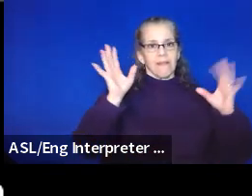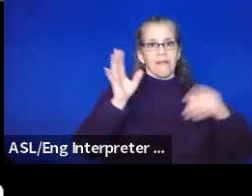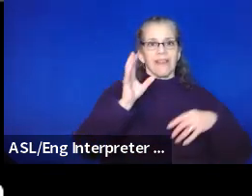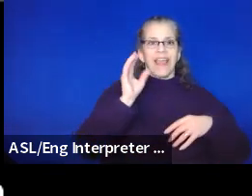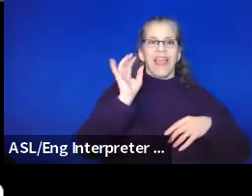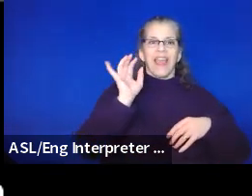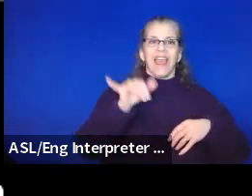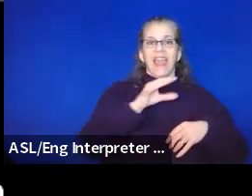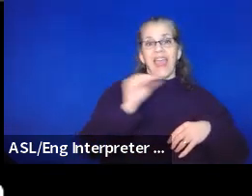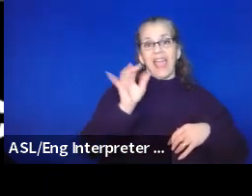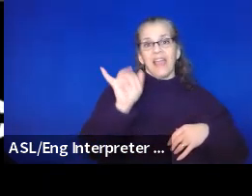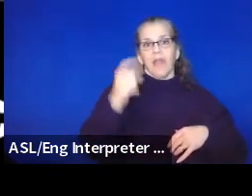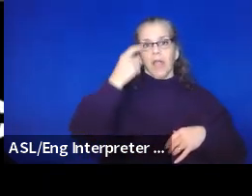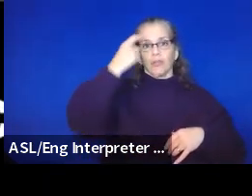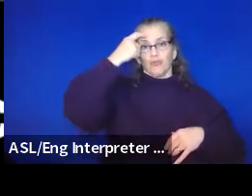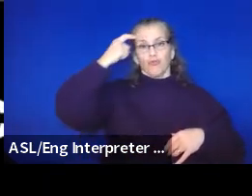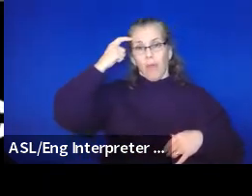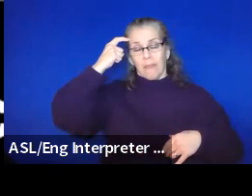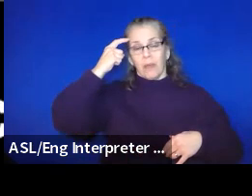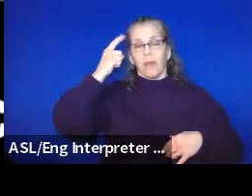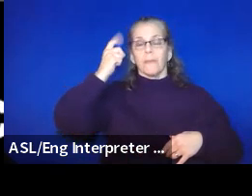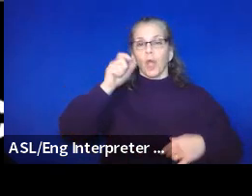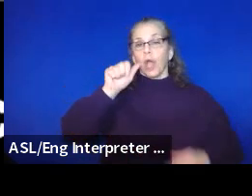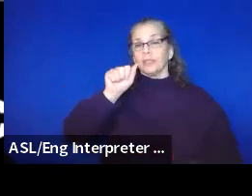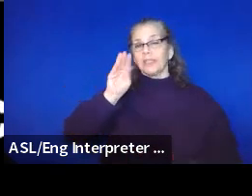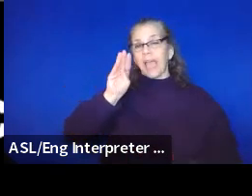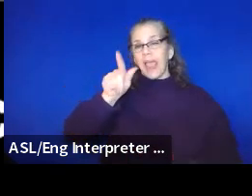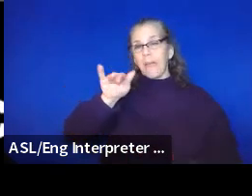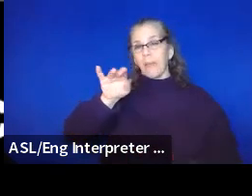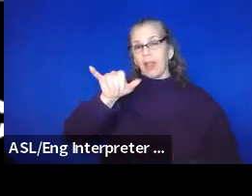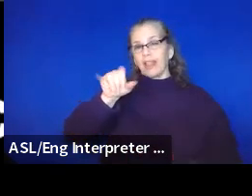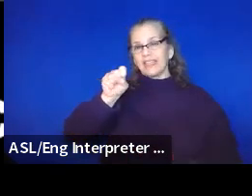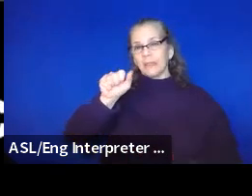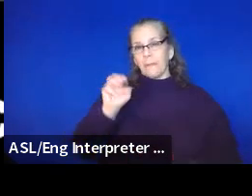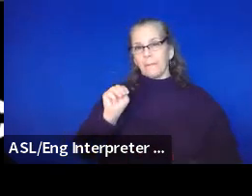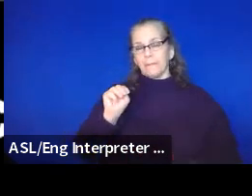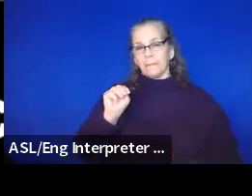So we bring a lot to the table. Now, tying this all together, the goal of